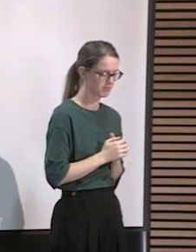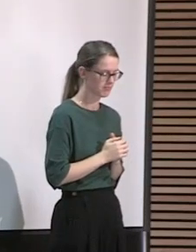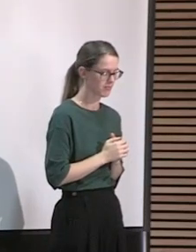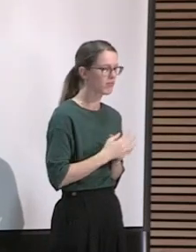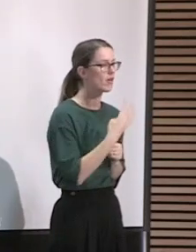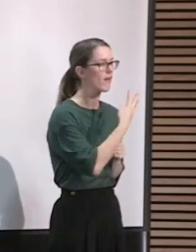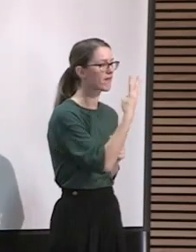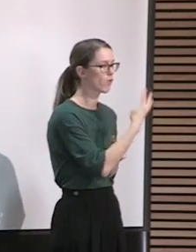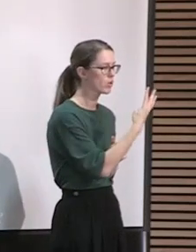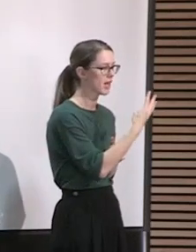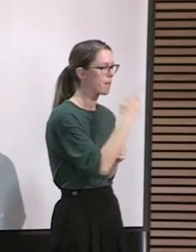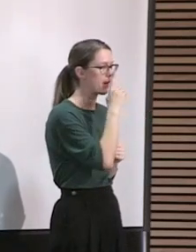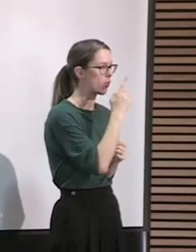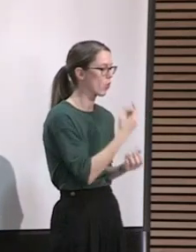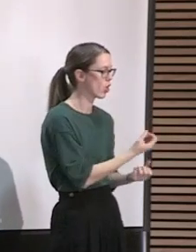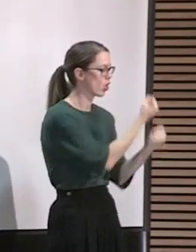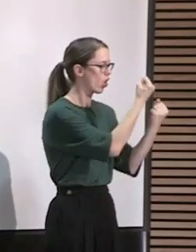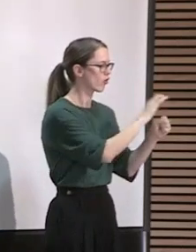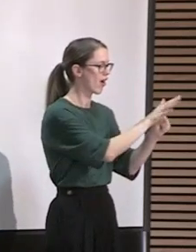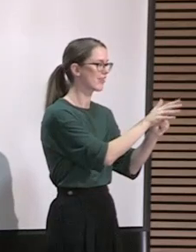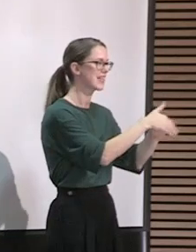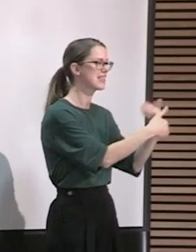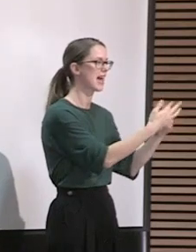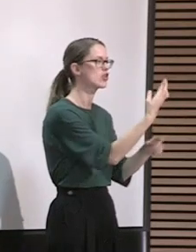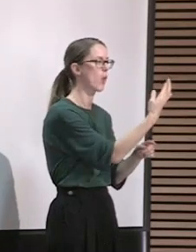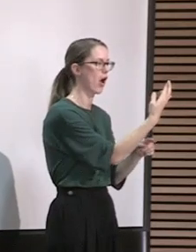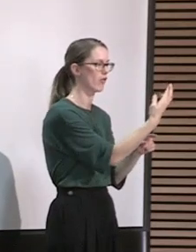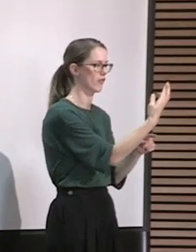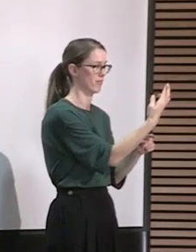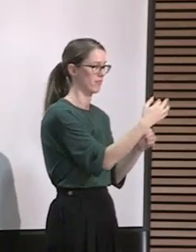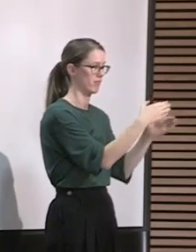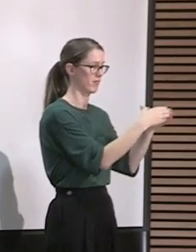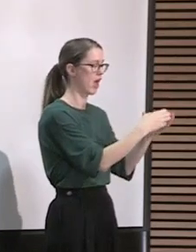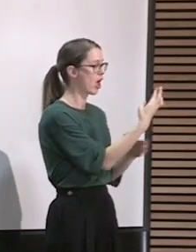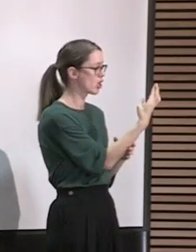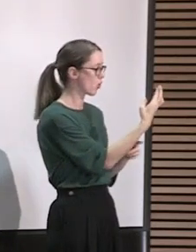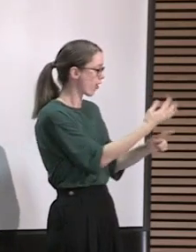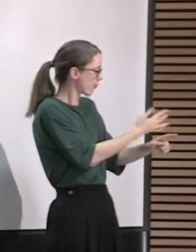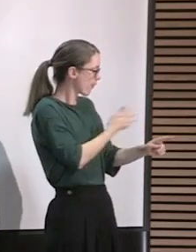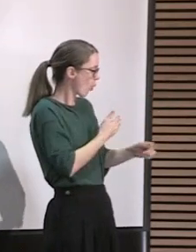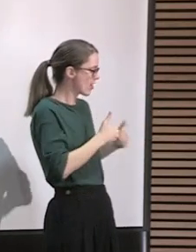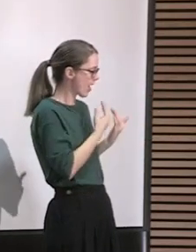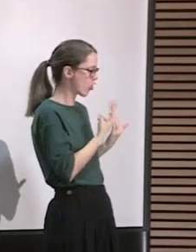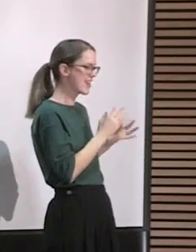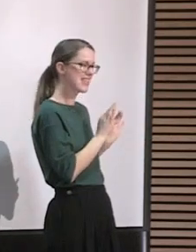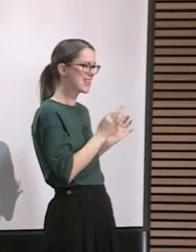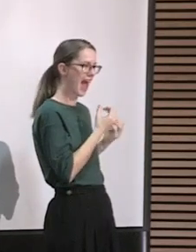number with regard to these tests - there have been 14